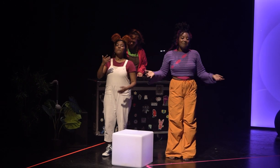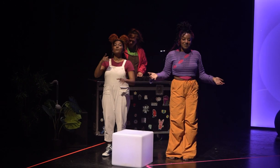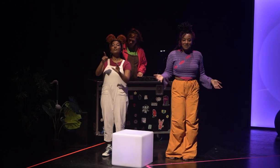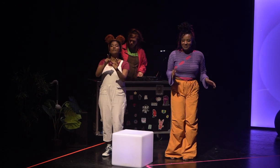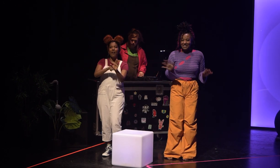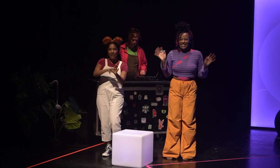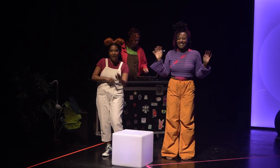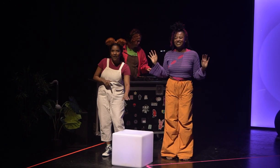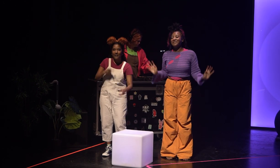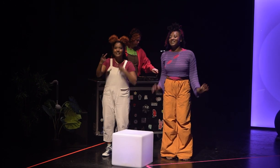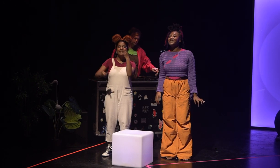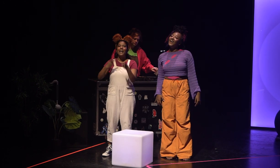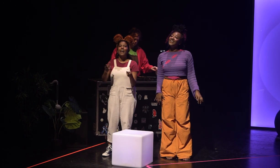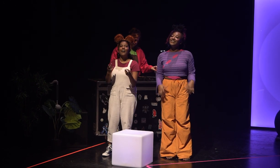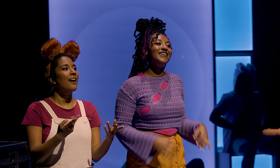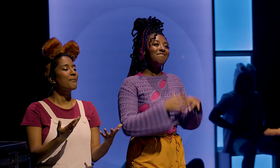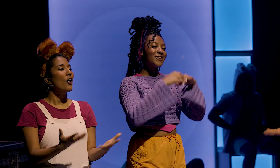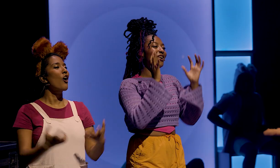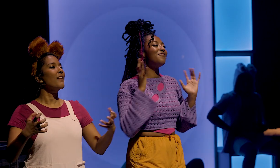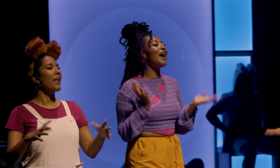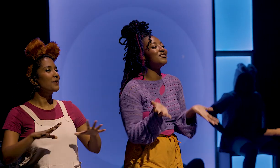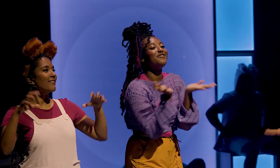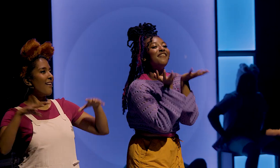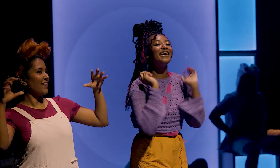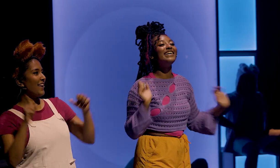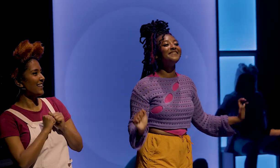was in Reception, we used to sing this stupid song. "Cauliflowers Fluffy". And